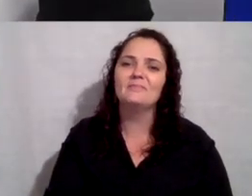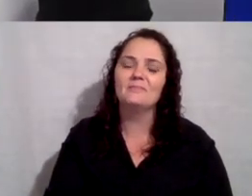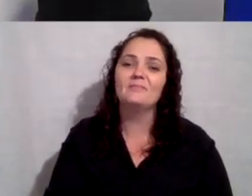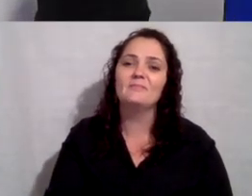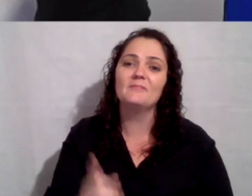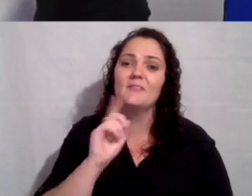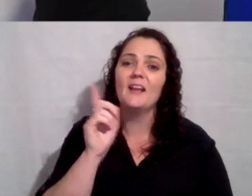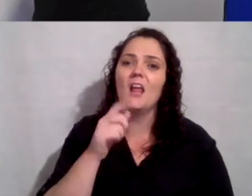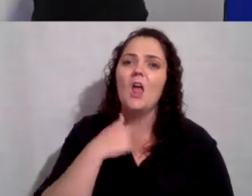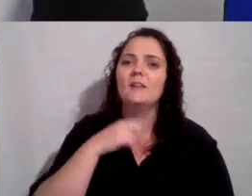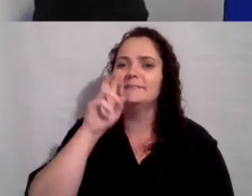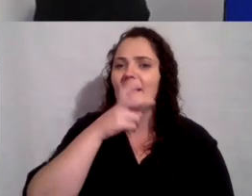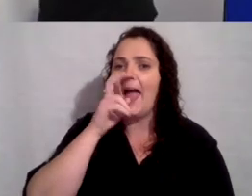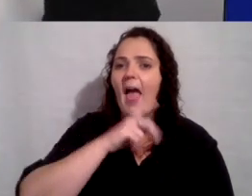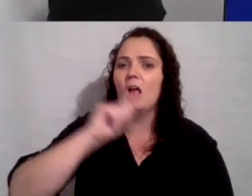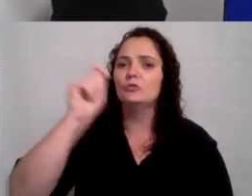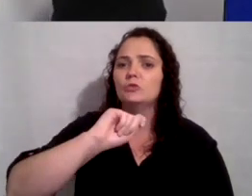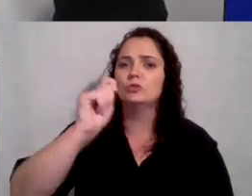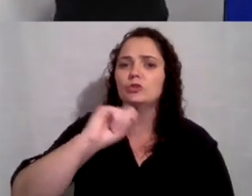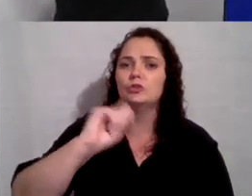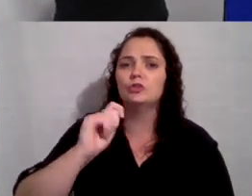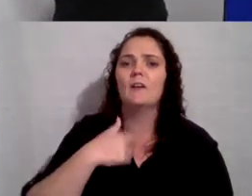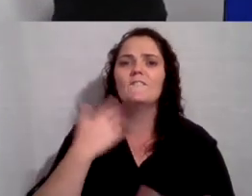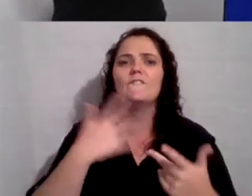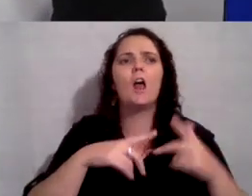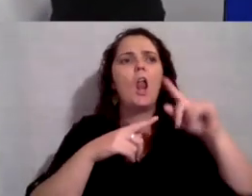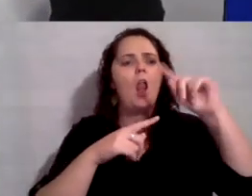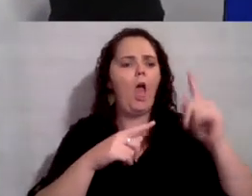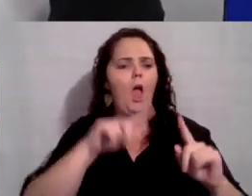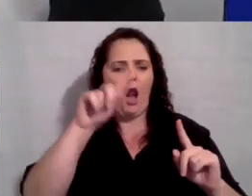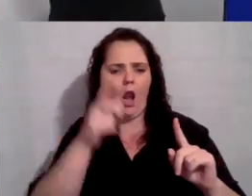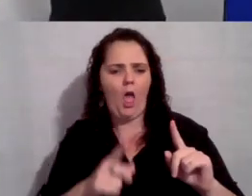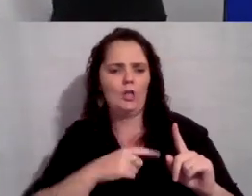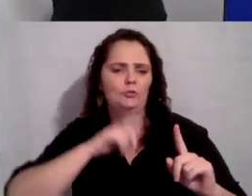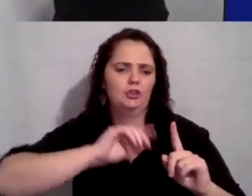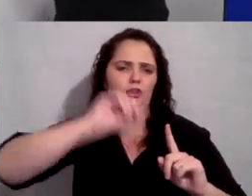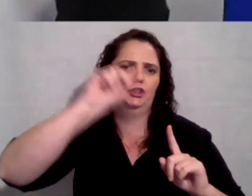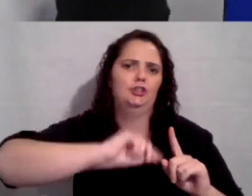going to block in and I'm going to go right across all my interior lines so I'm not going to be precious about